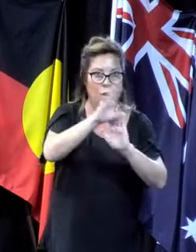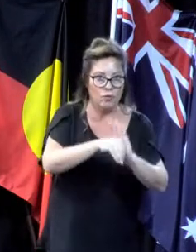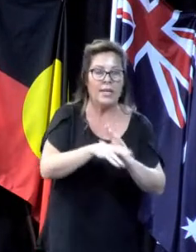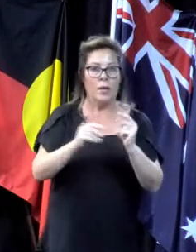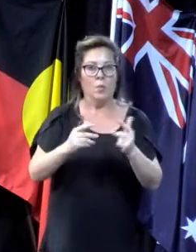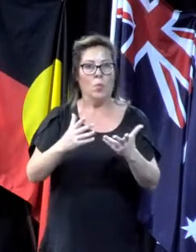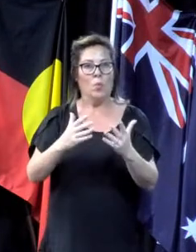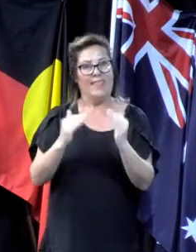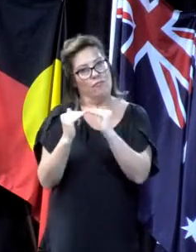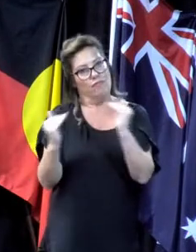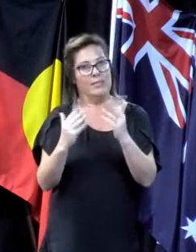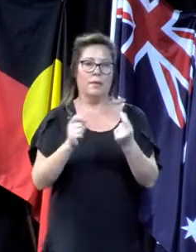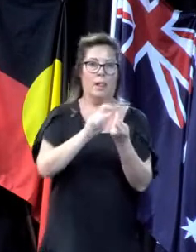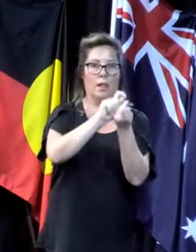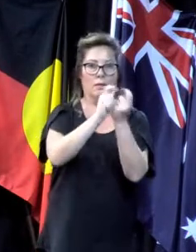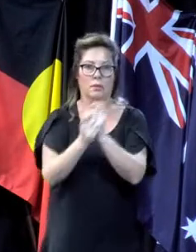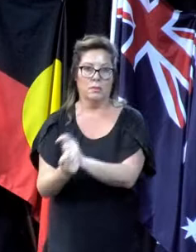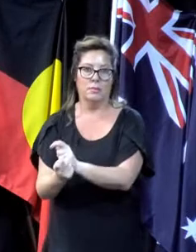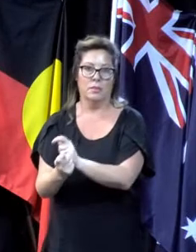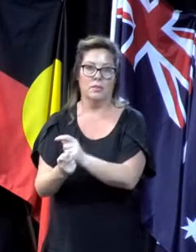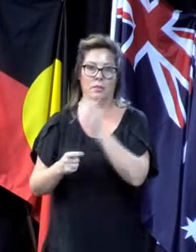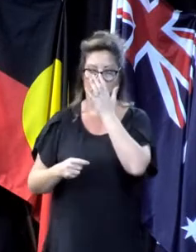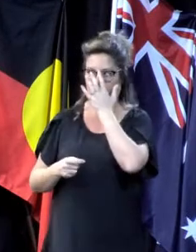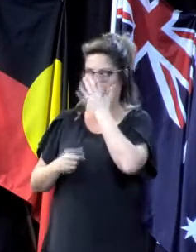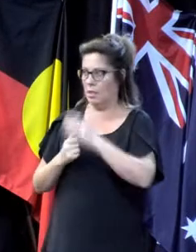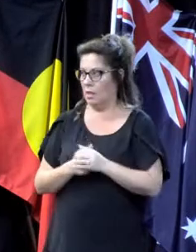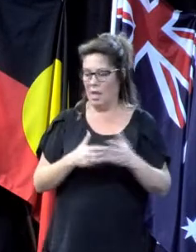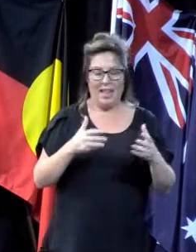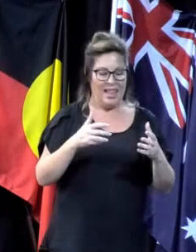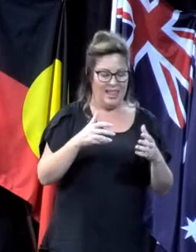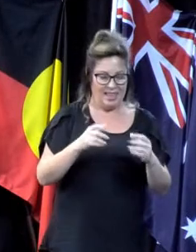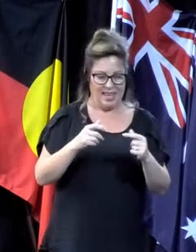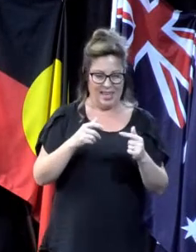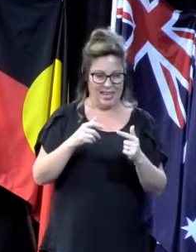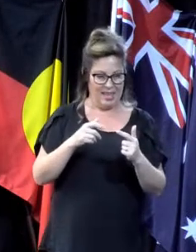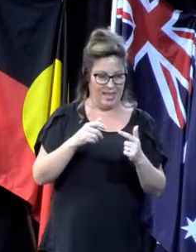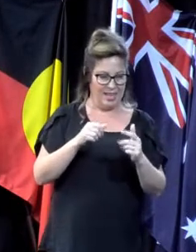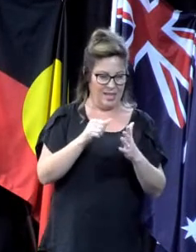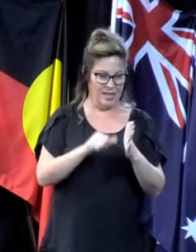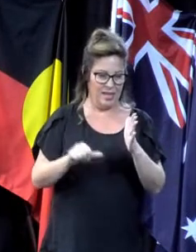does not reflect this inclusive model of practice and the resources required to deliver the curriculum in this manner.